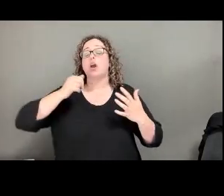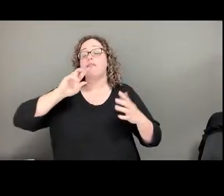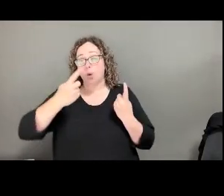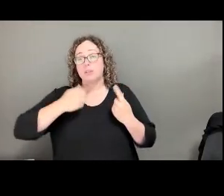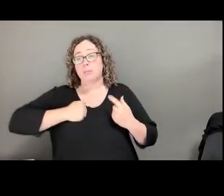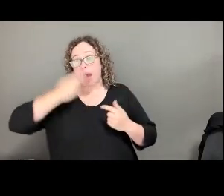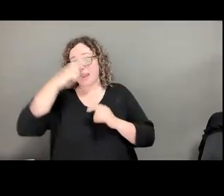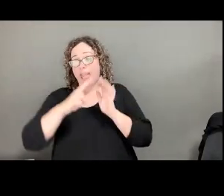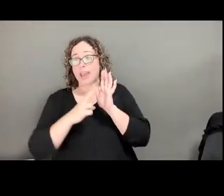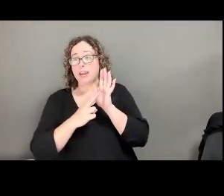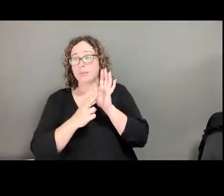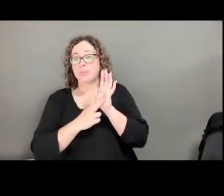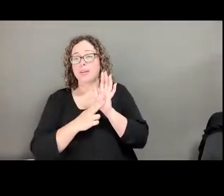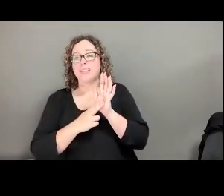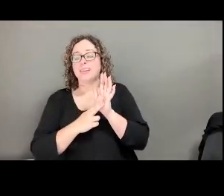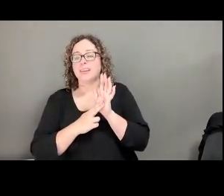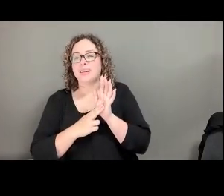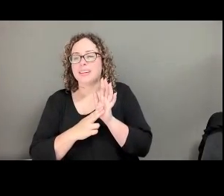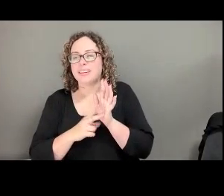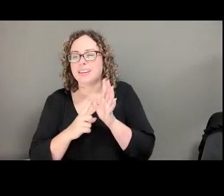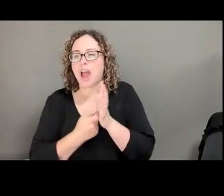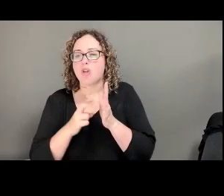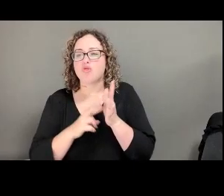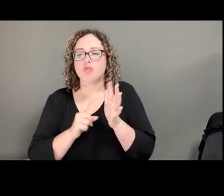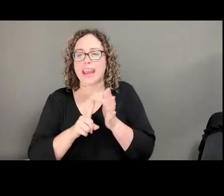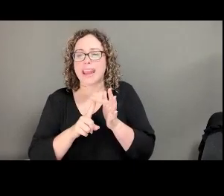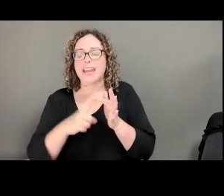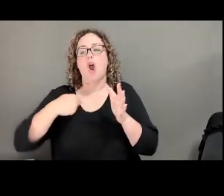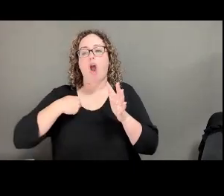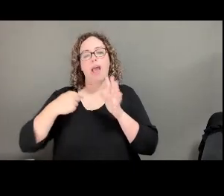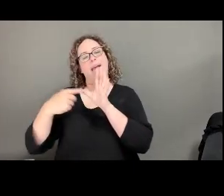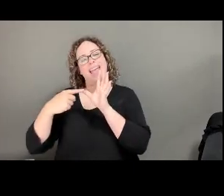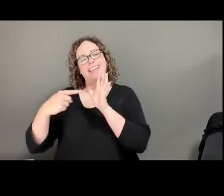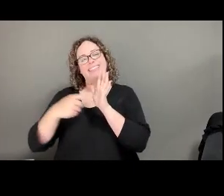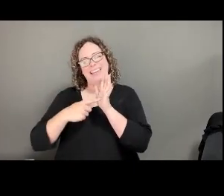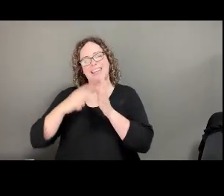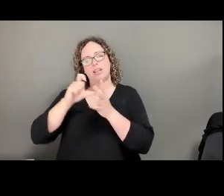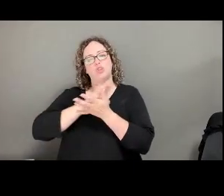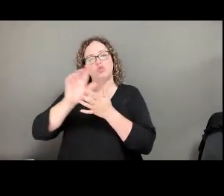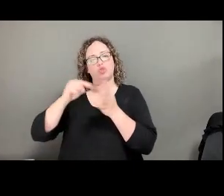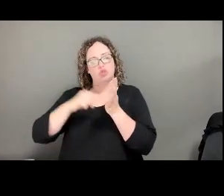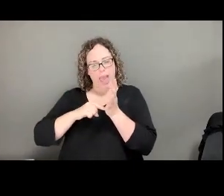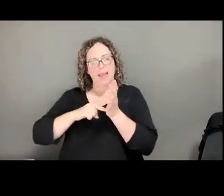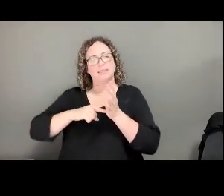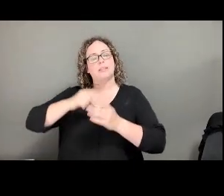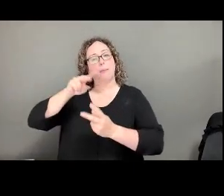the AT mentor with AT Chat at the moment. Also a middle aged woman with fair skin.